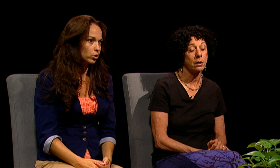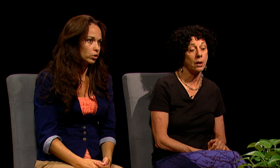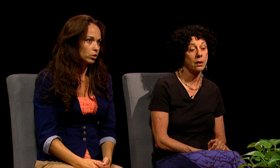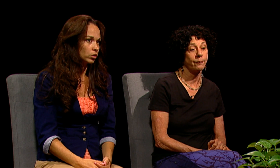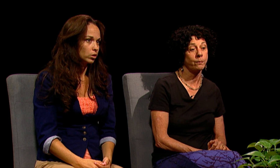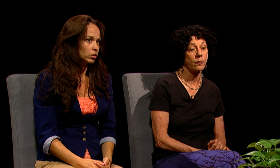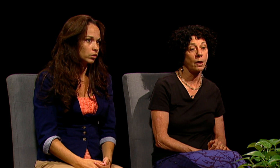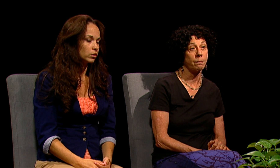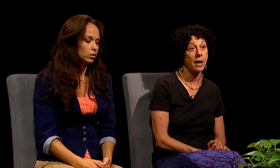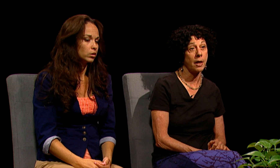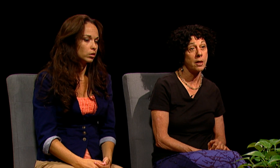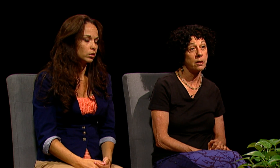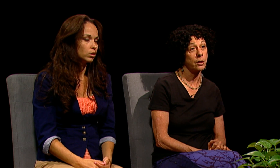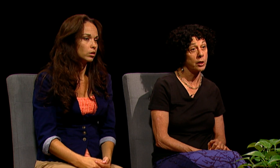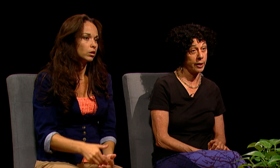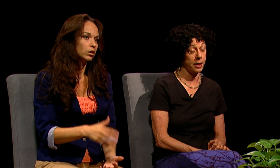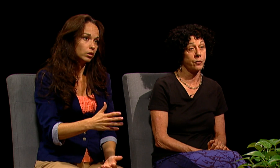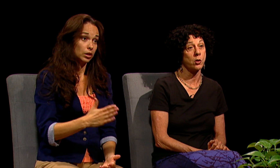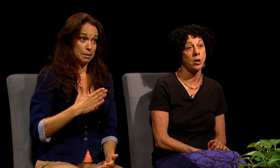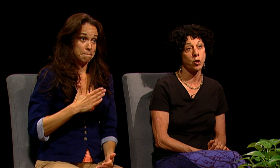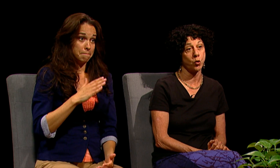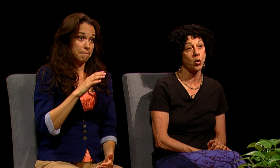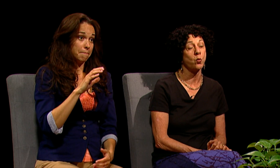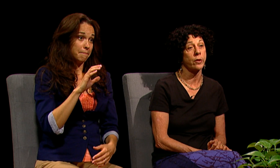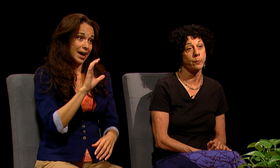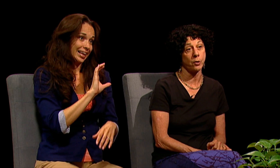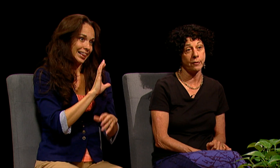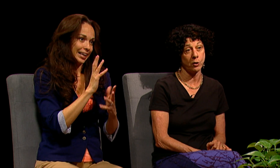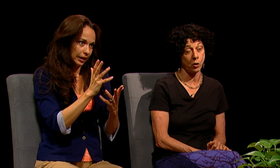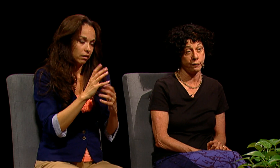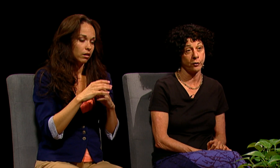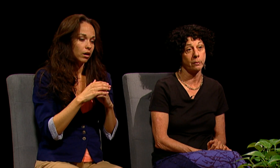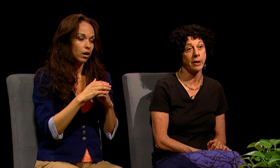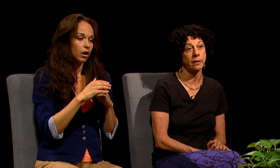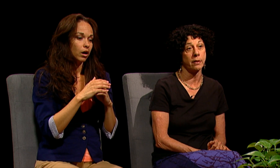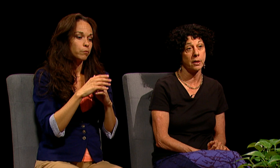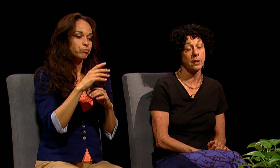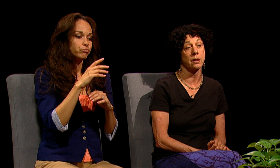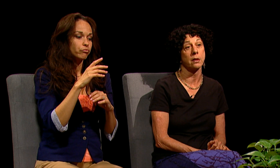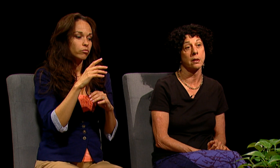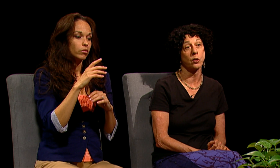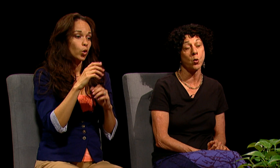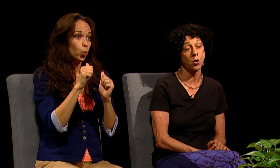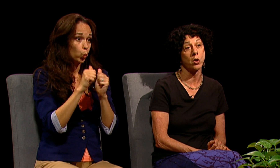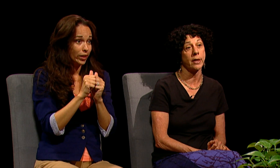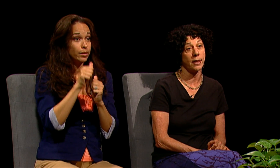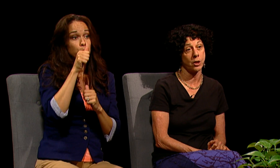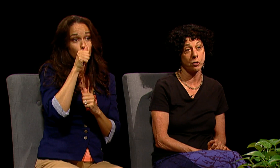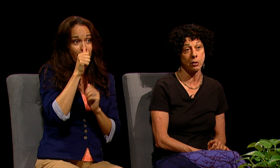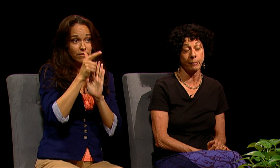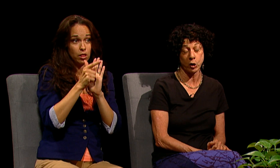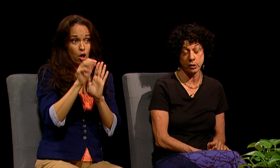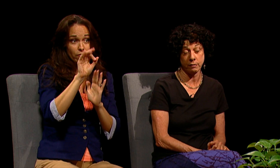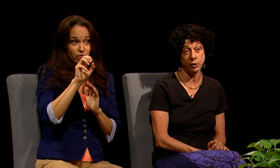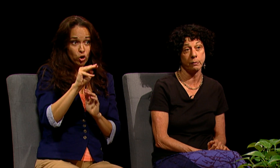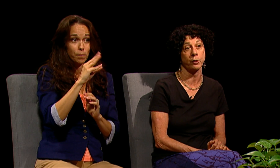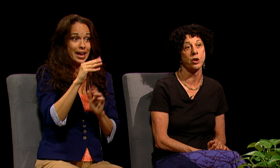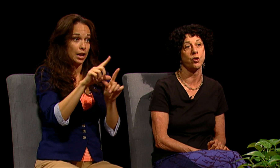WELL, MY CLINIC AT THE LAW SCHOOL WITH THE PRIVATE LAW FIRM AND THE LOCAL AND NATIONAL AMERICAN CIVIL LIBERTIES UNION